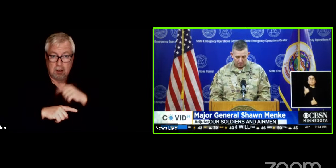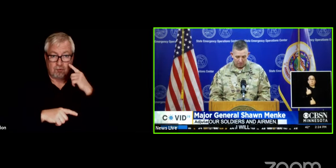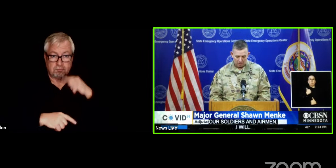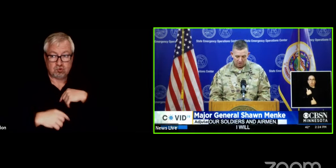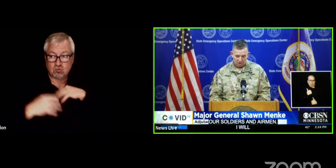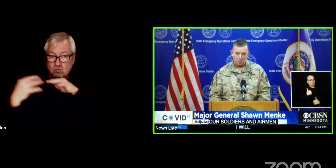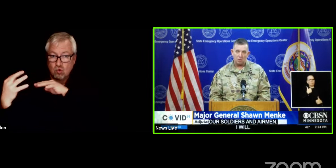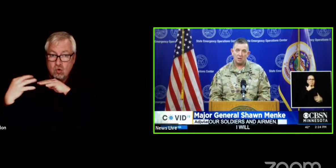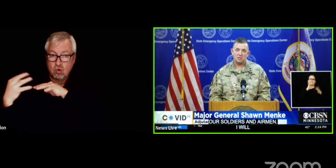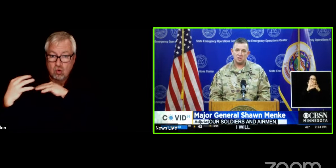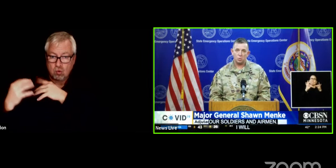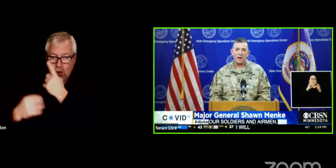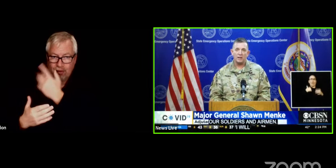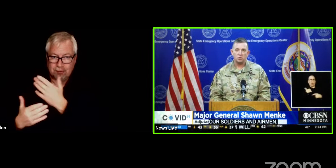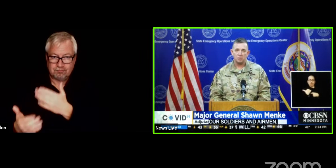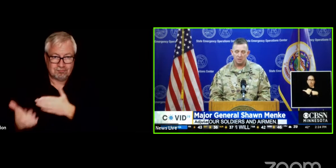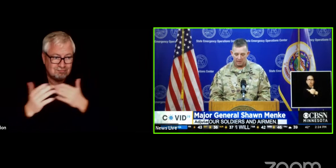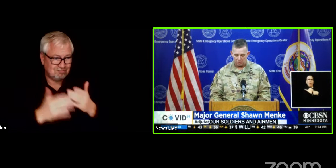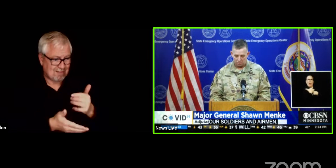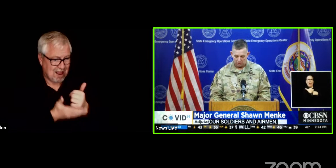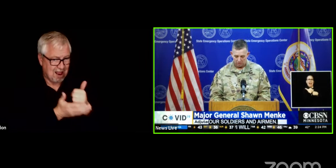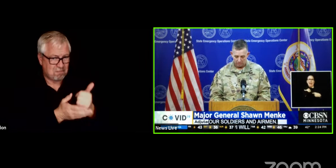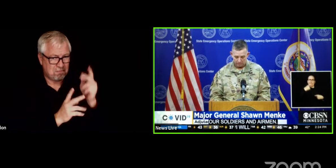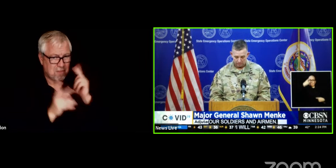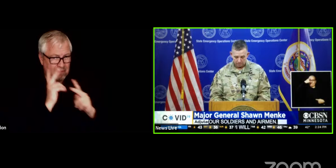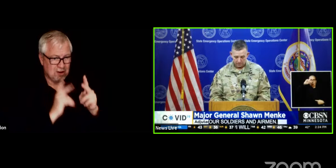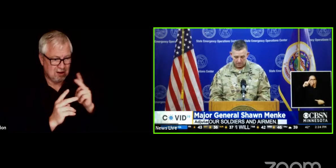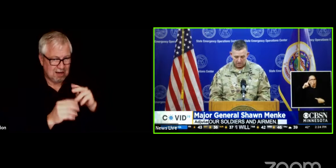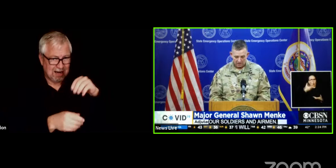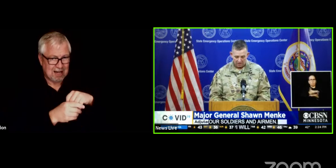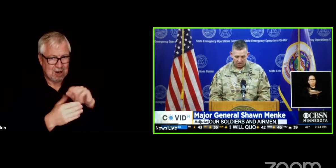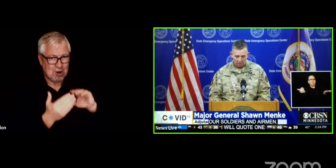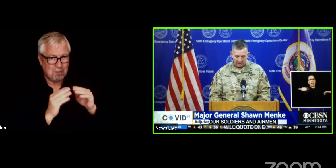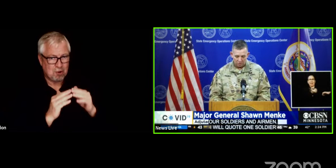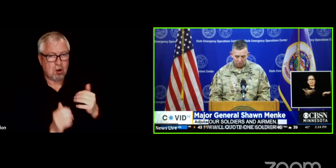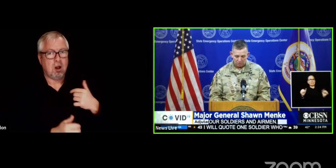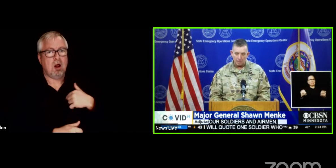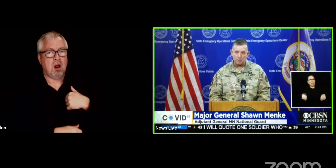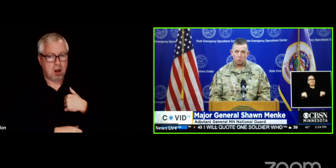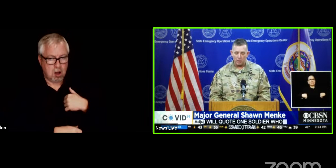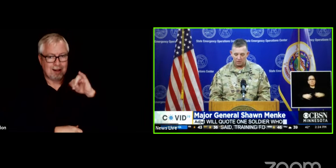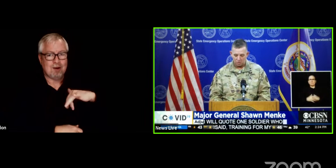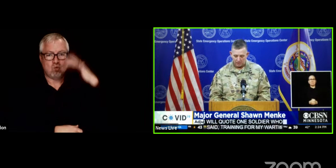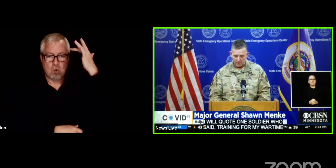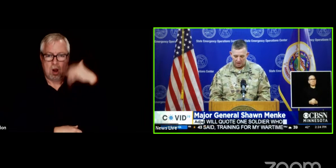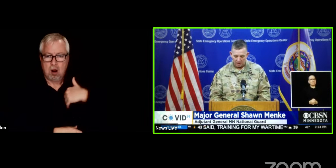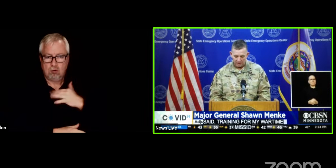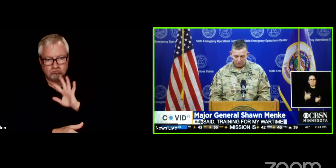PEOPLE IN OUR COMMUNITIES IS WHY I SERVE IN THE NATIONAL GUARD. UNDOUBTEDLY OUR SERVICE MEMBERS WOULD RATTLE SPENDS THE HOLIDAYS